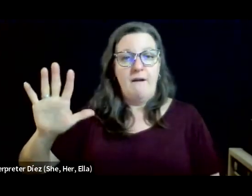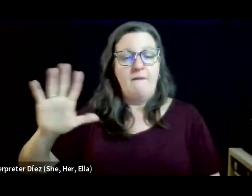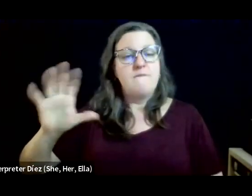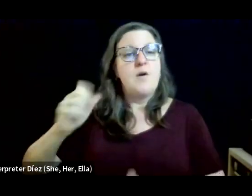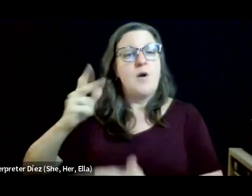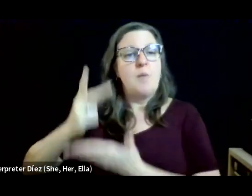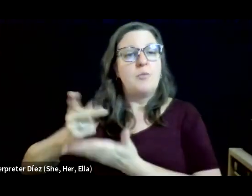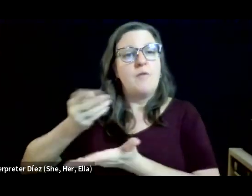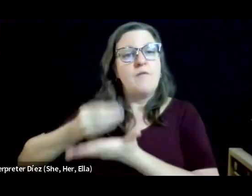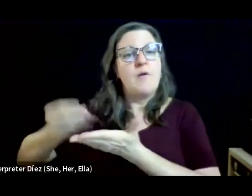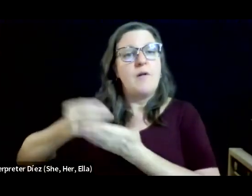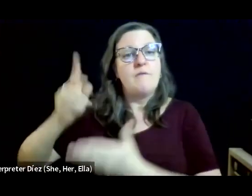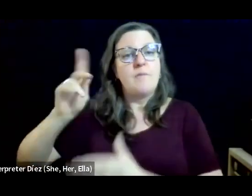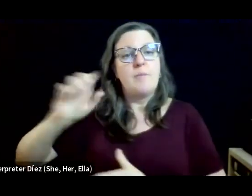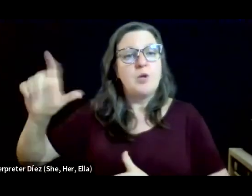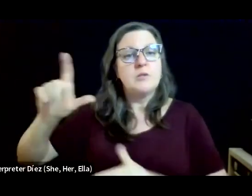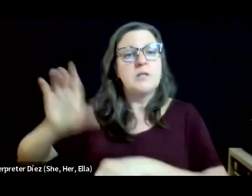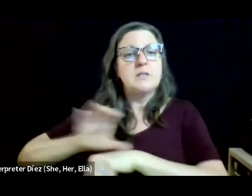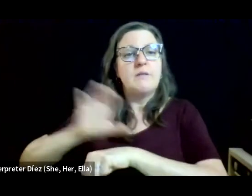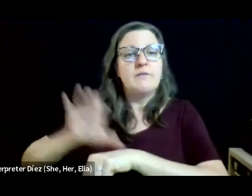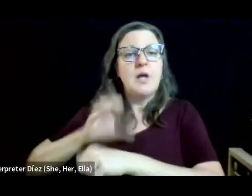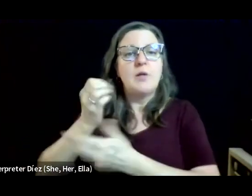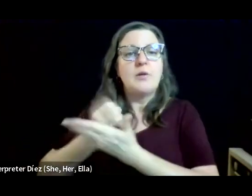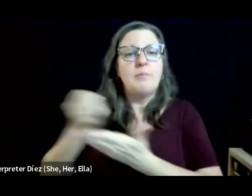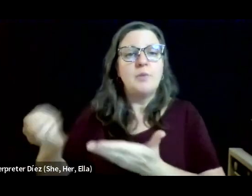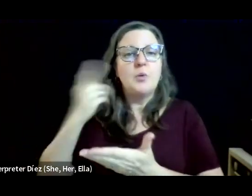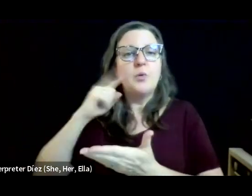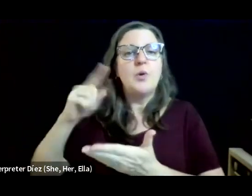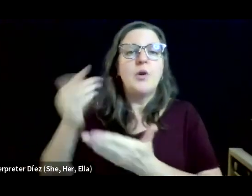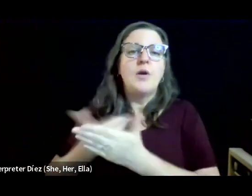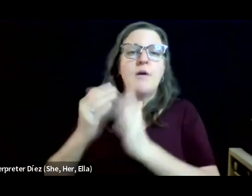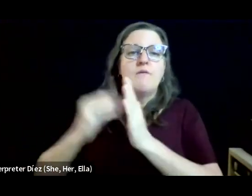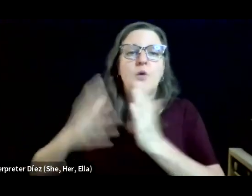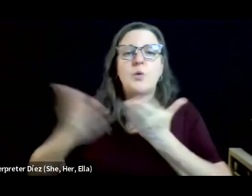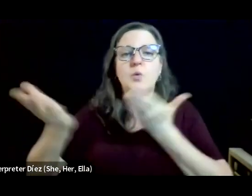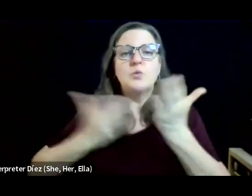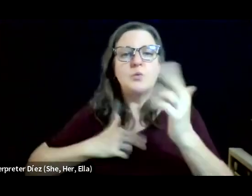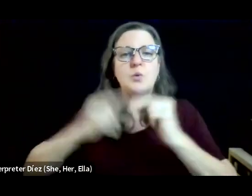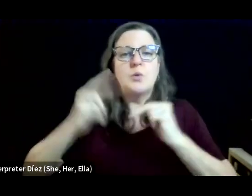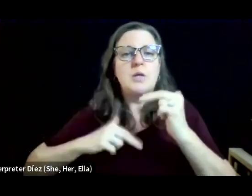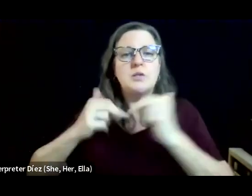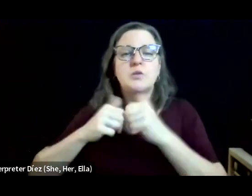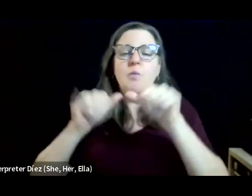Computer Equipment for New Student Services Building with Measure AV Funds.